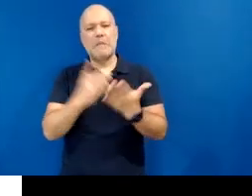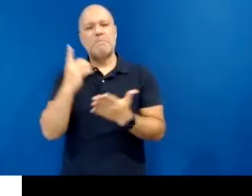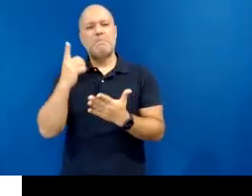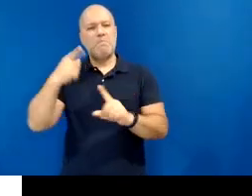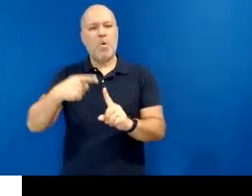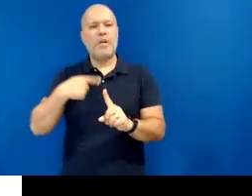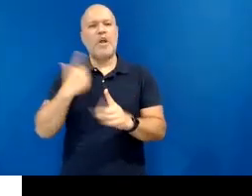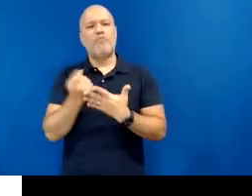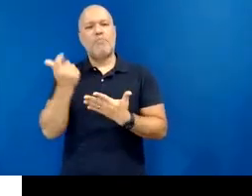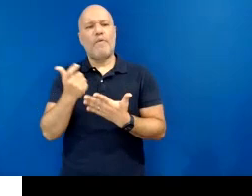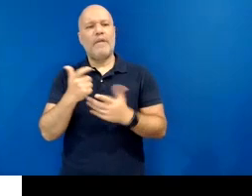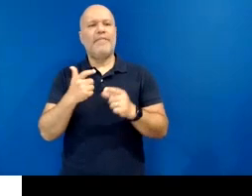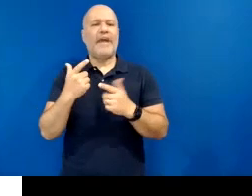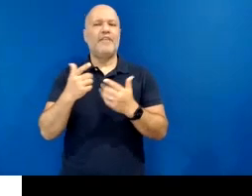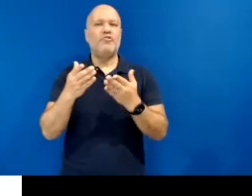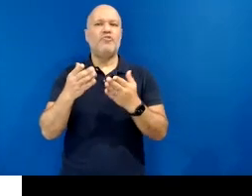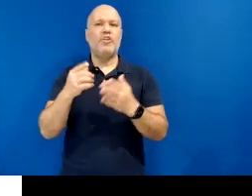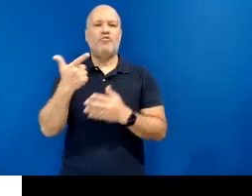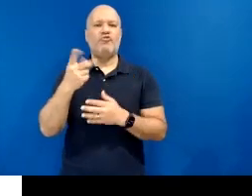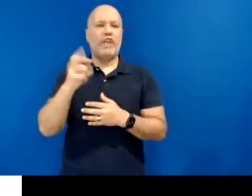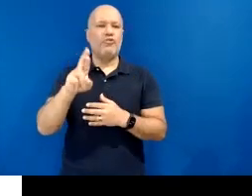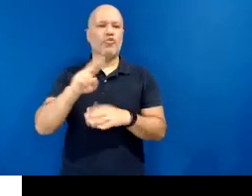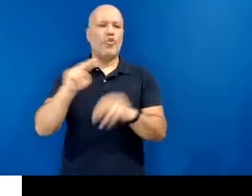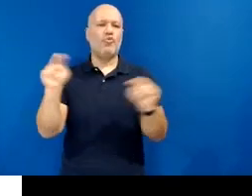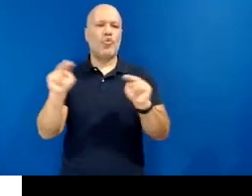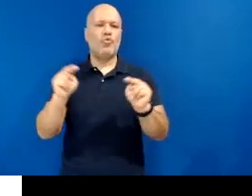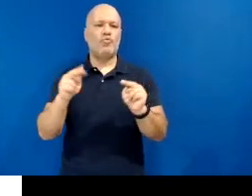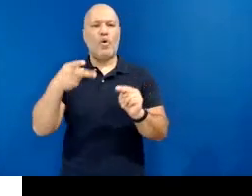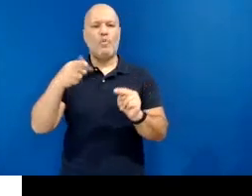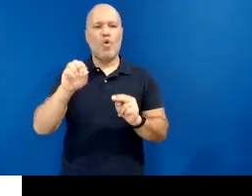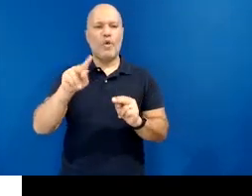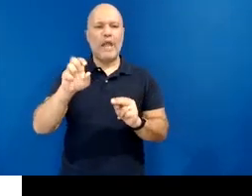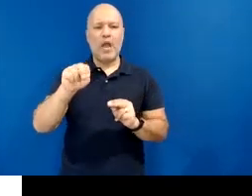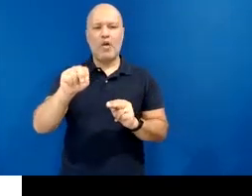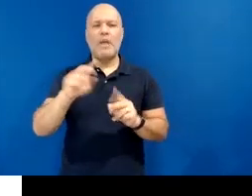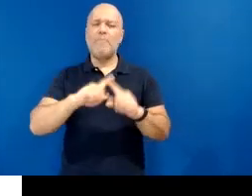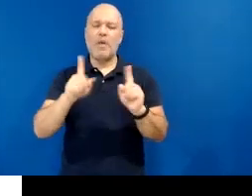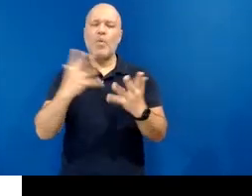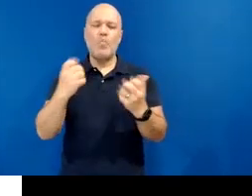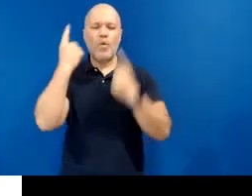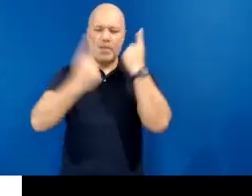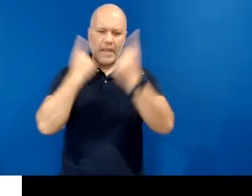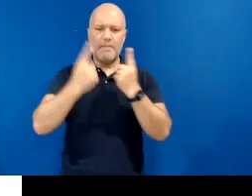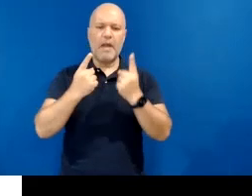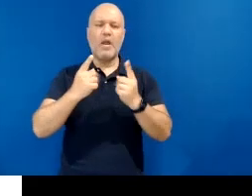But that's a form of education as well that we begin to think in terms of using those types of